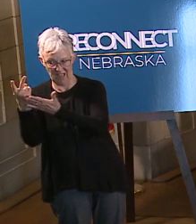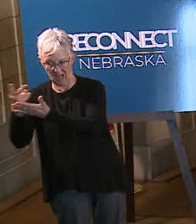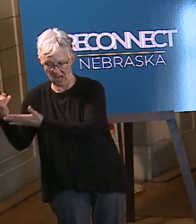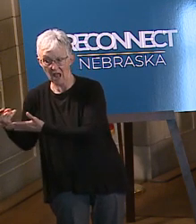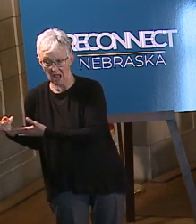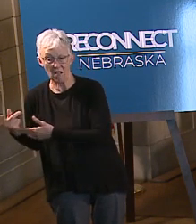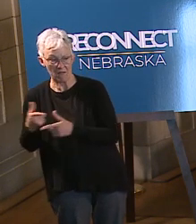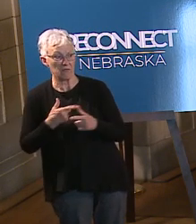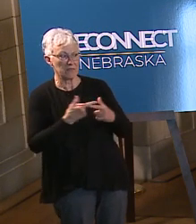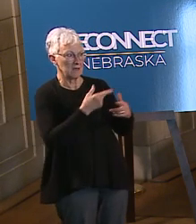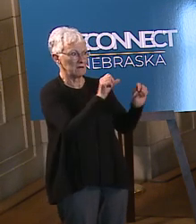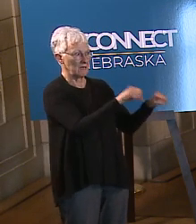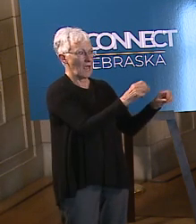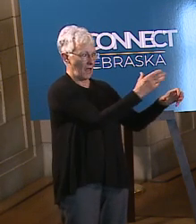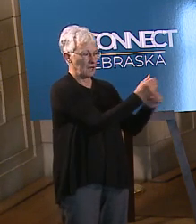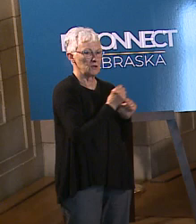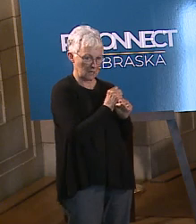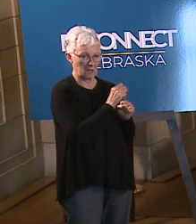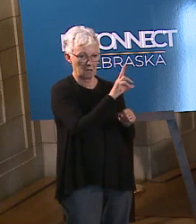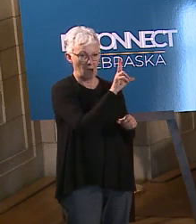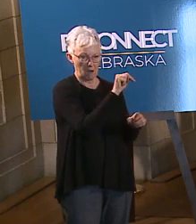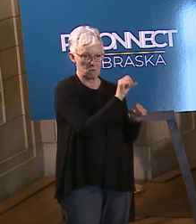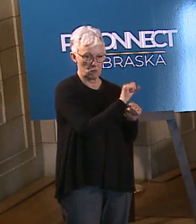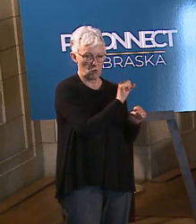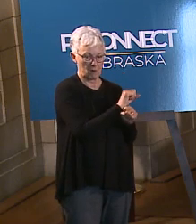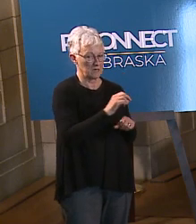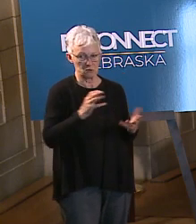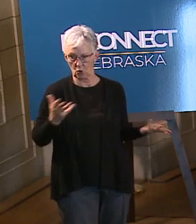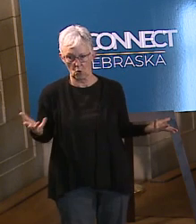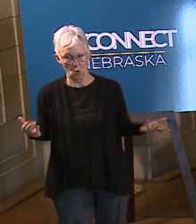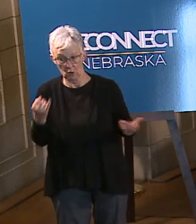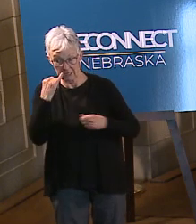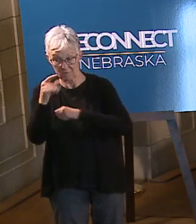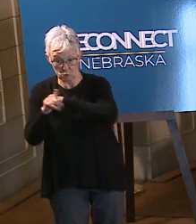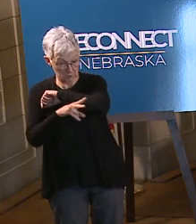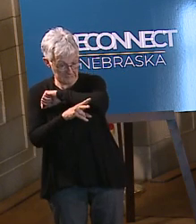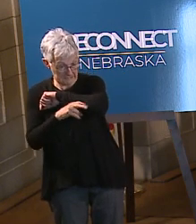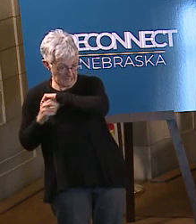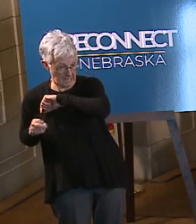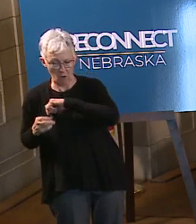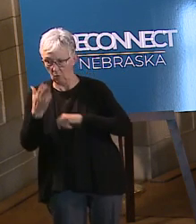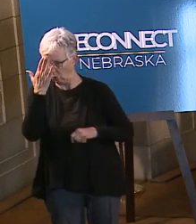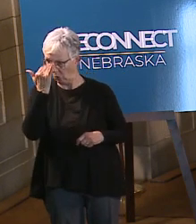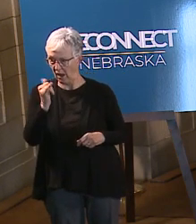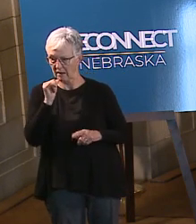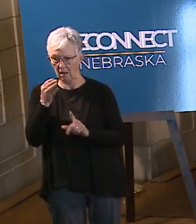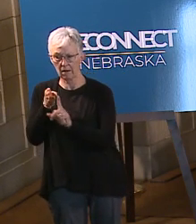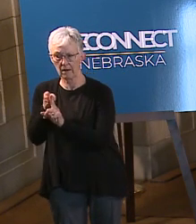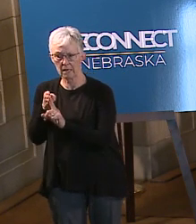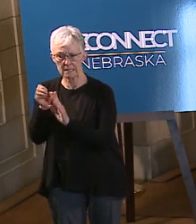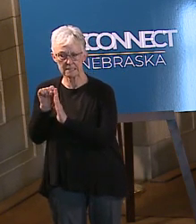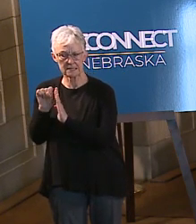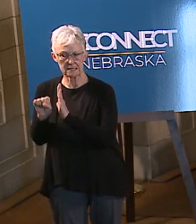HAD TO GO THROUGH AND FILL OUT FIVE REEMPLOYMENT ACTIVITIES, I THINK SOME STATES HAVE NOT